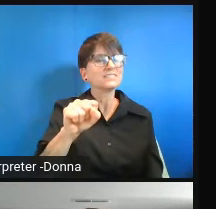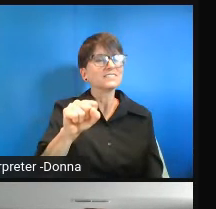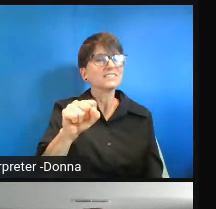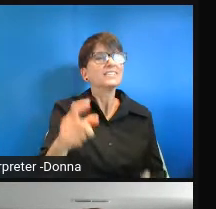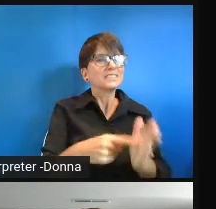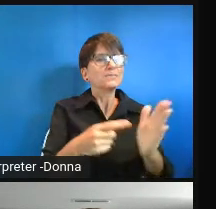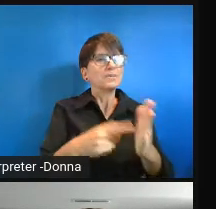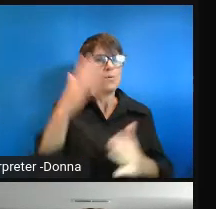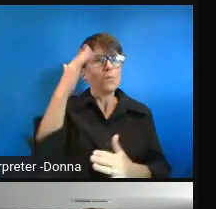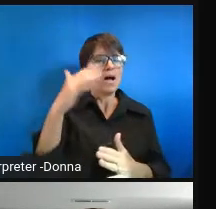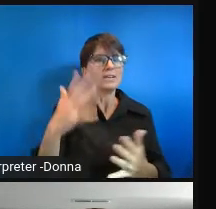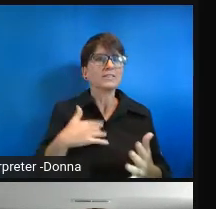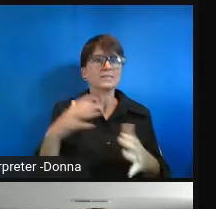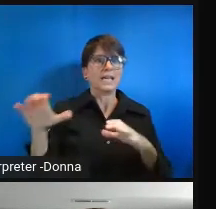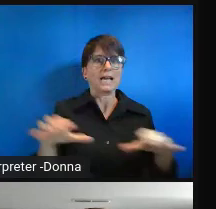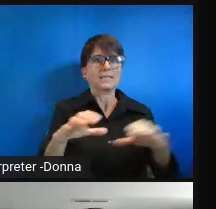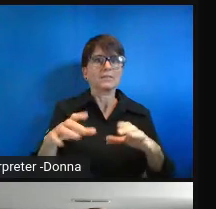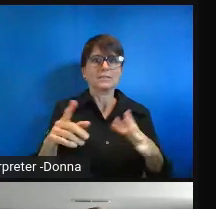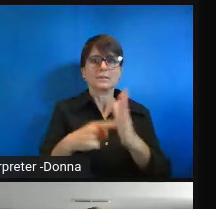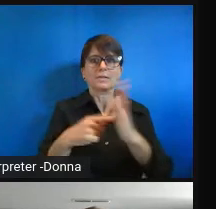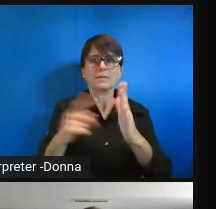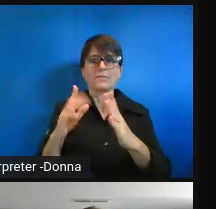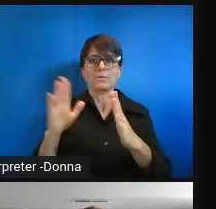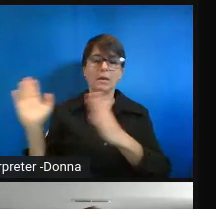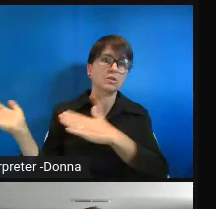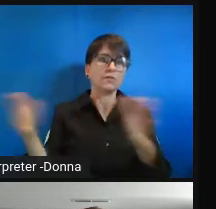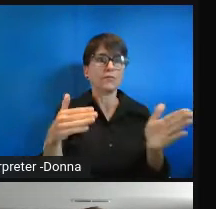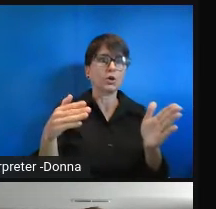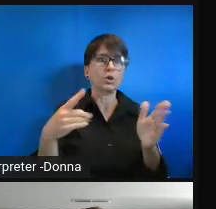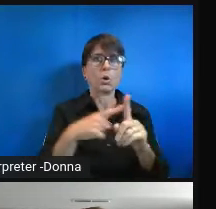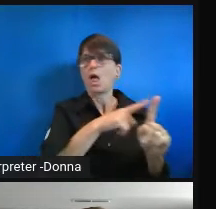the whole activity altogether, which was the case for me when the geese were nesting.